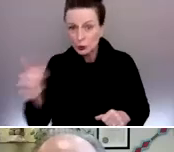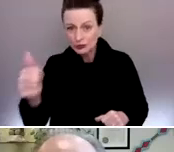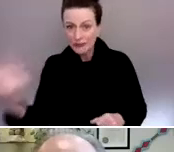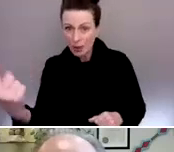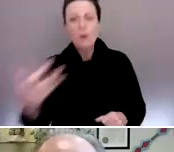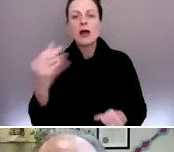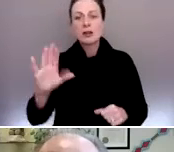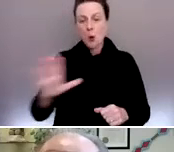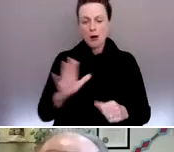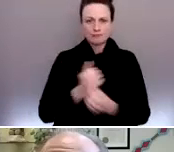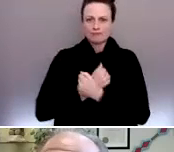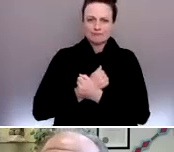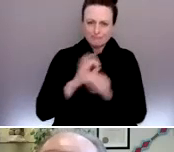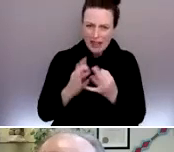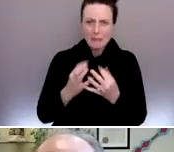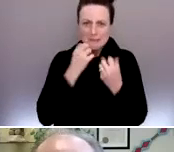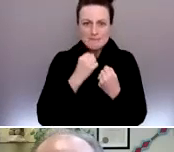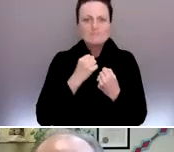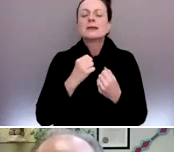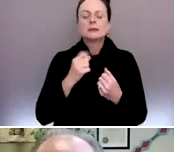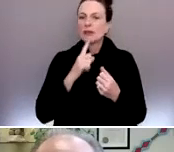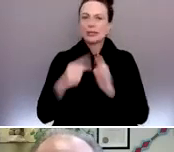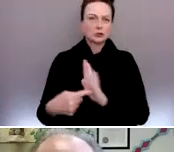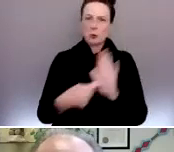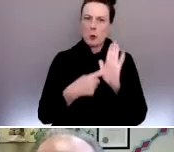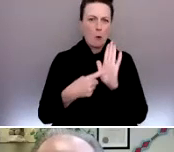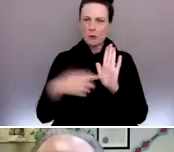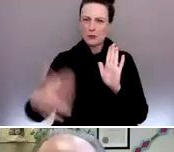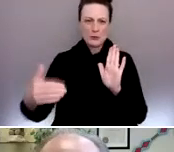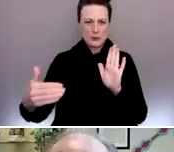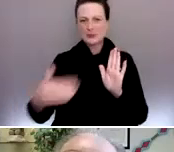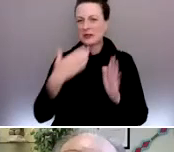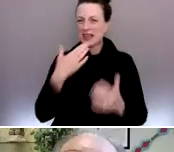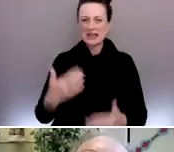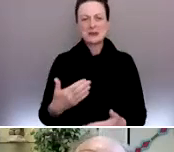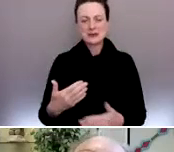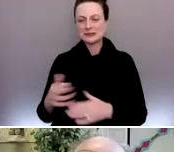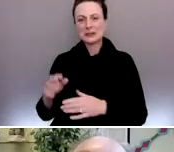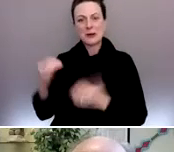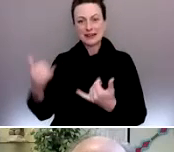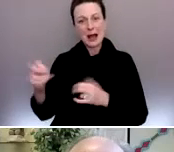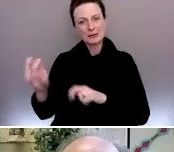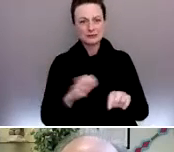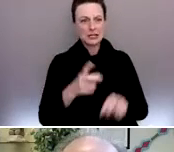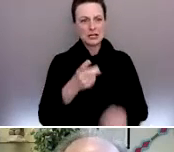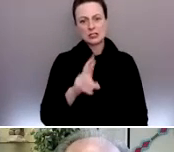loved ones, shines through. Thank you. Let's turn to Dr. Crystal Hernandez,